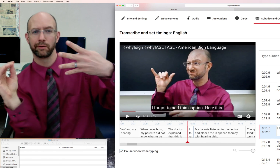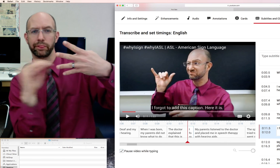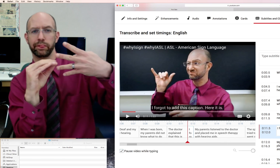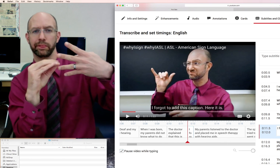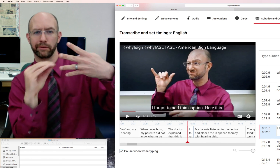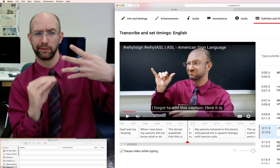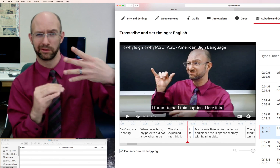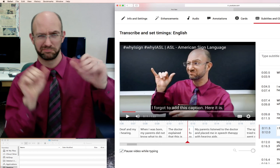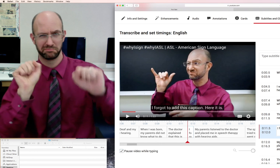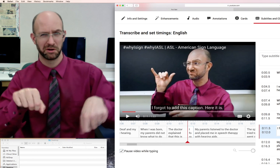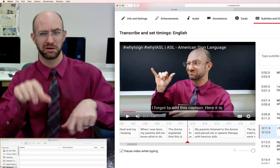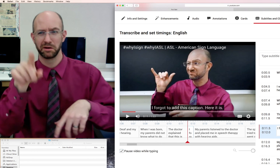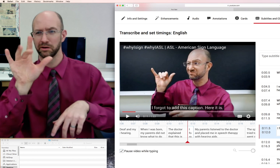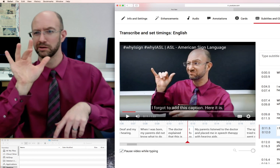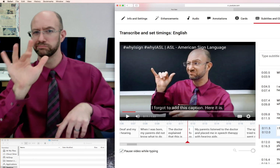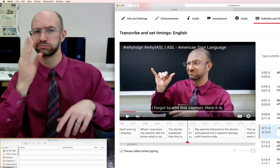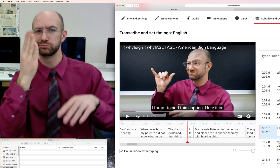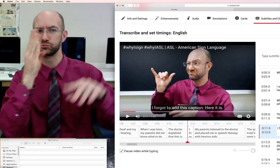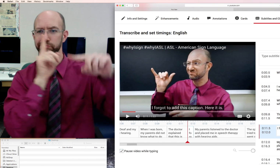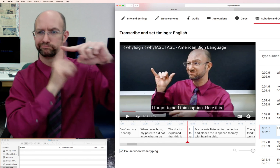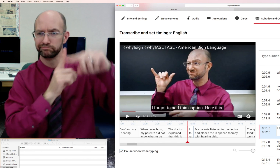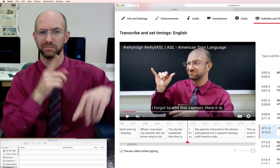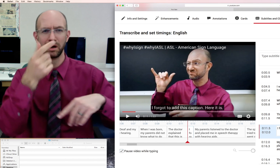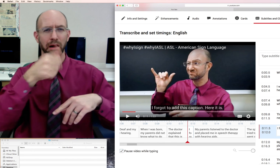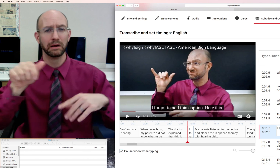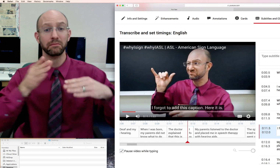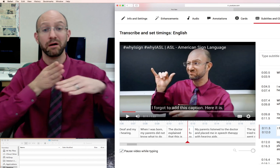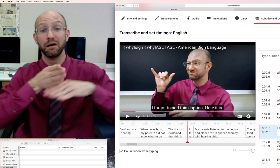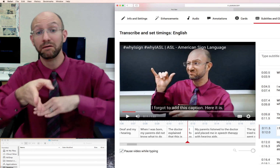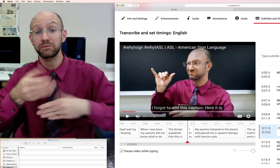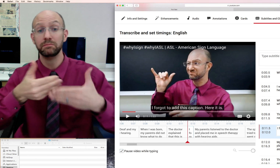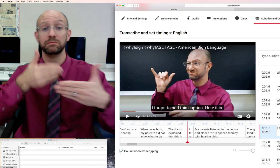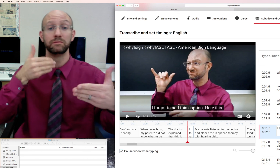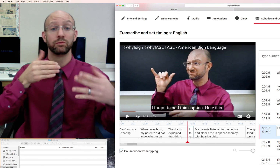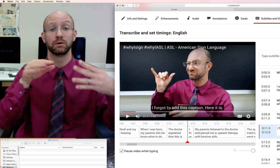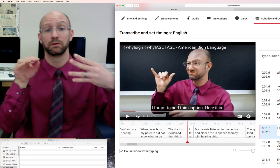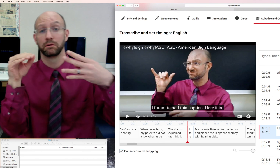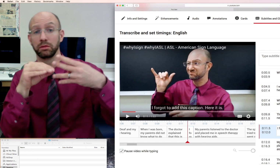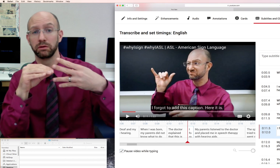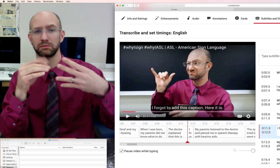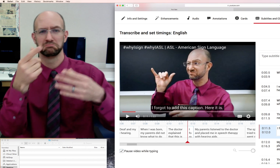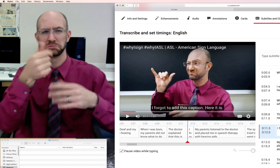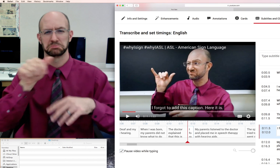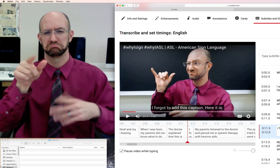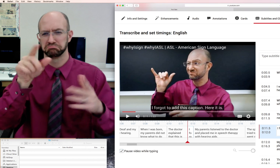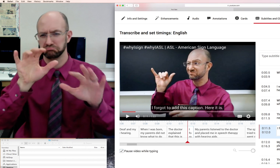You can do that by clicking on the blue "+" button anytime. Before, after, or in between.